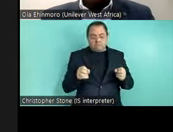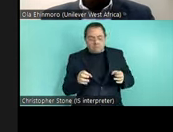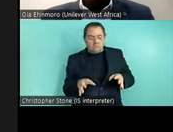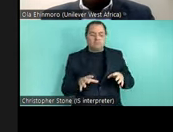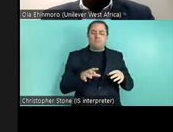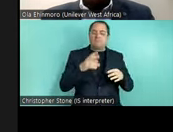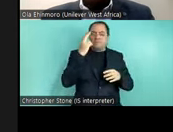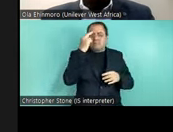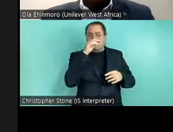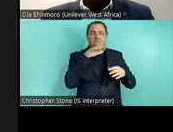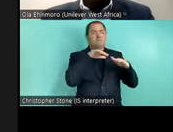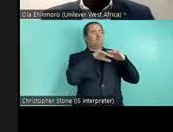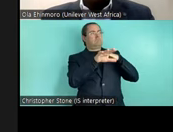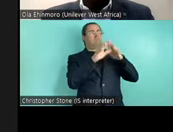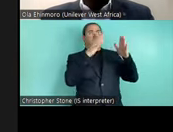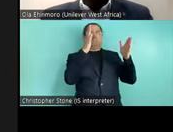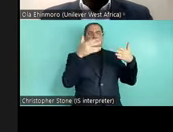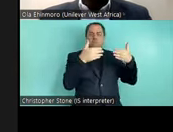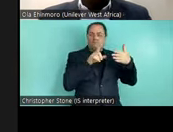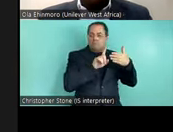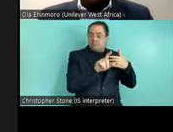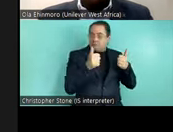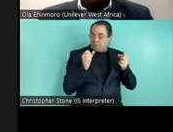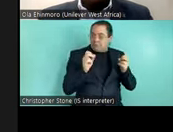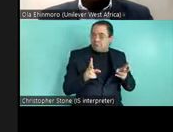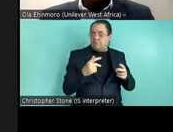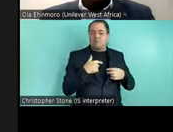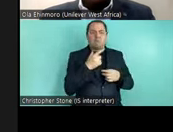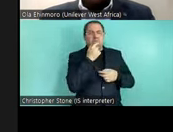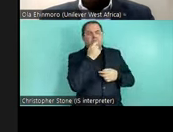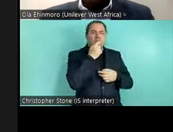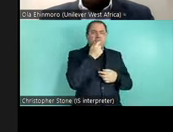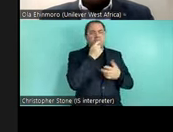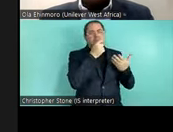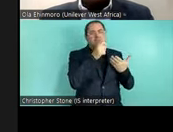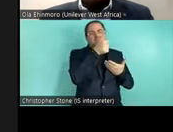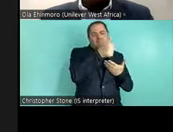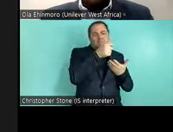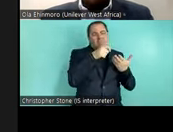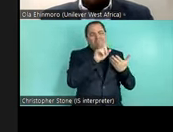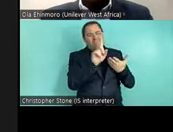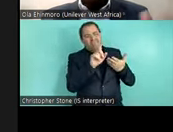and see how can we make even the employee policy to be more inclusive and welcoming